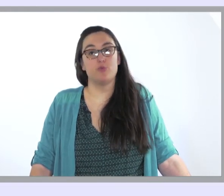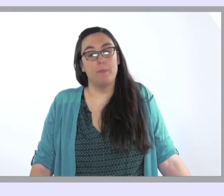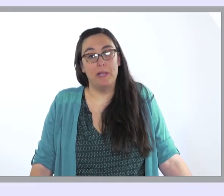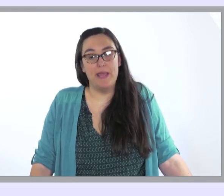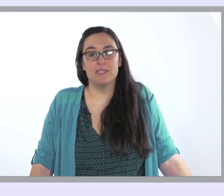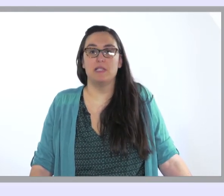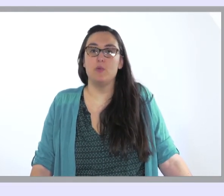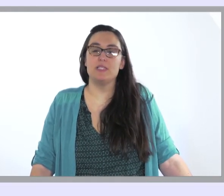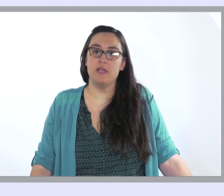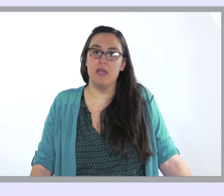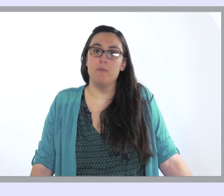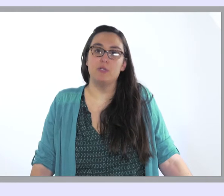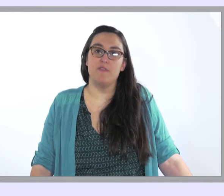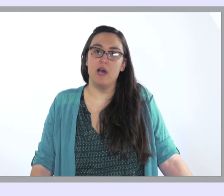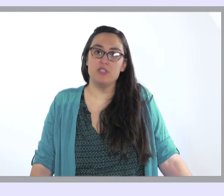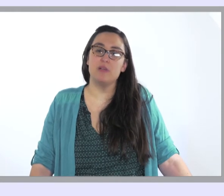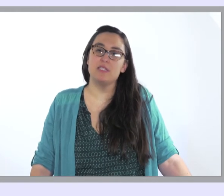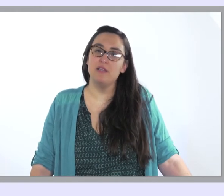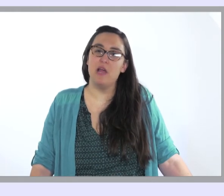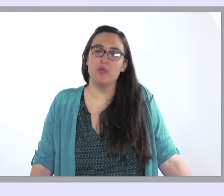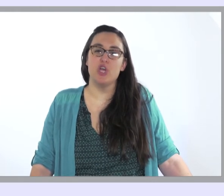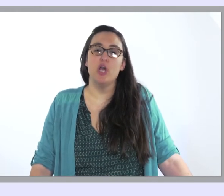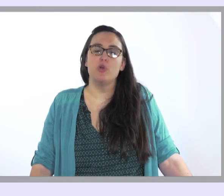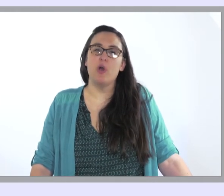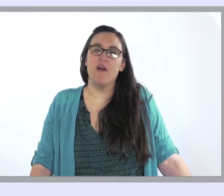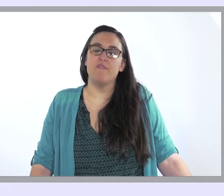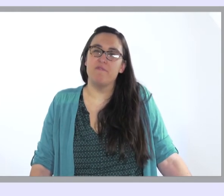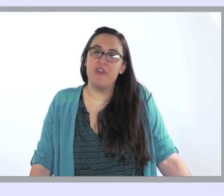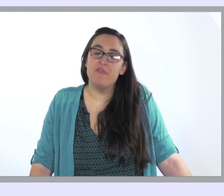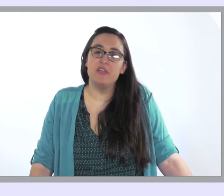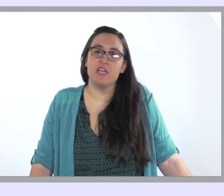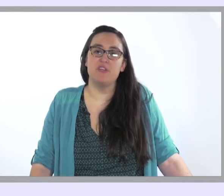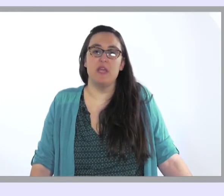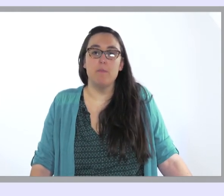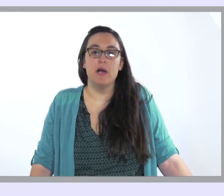to replace the linguistic input of a natural sign language could have very negative impact